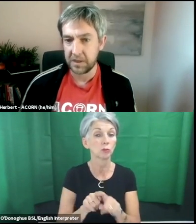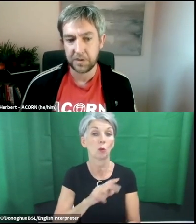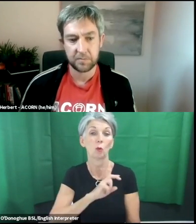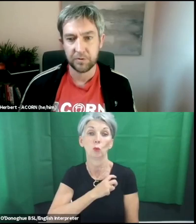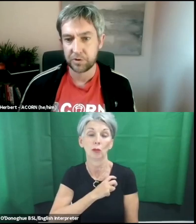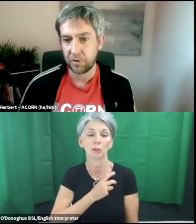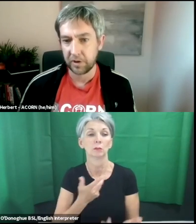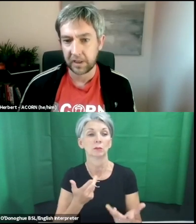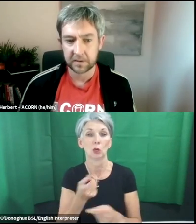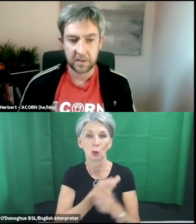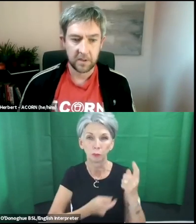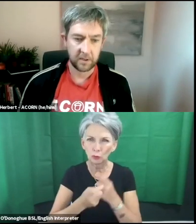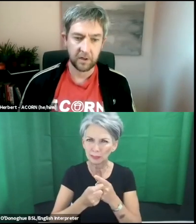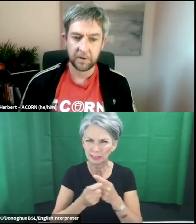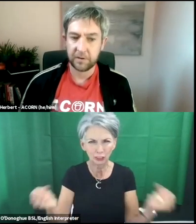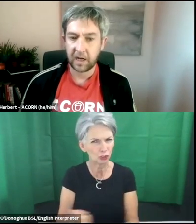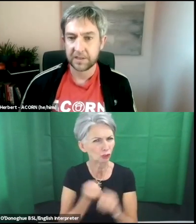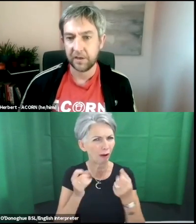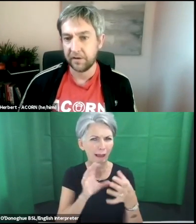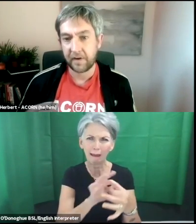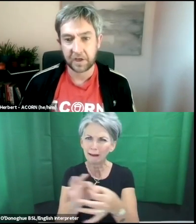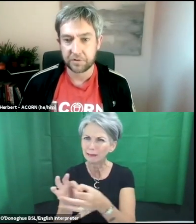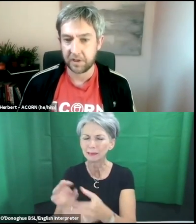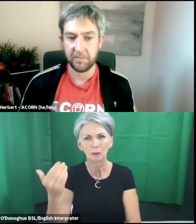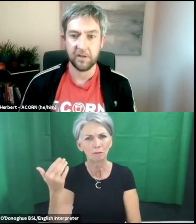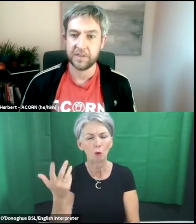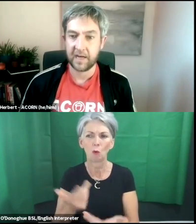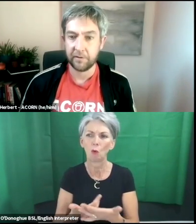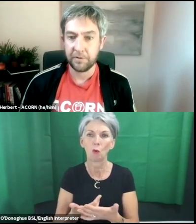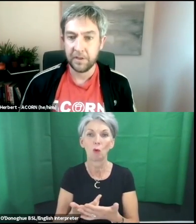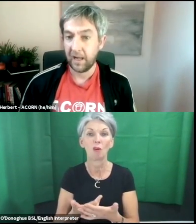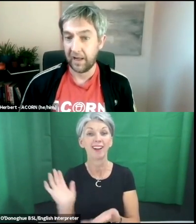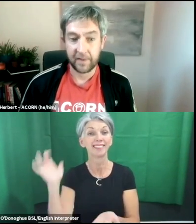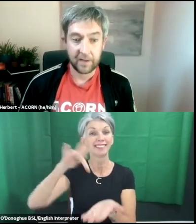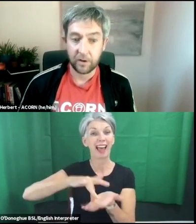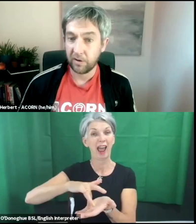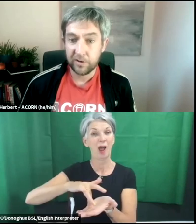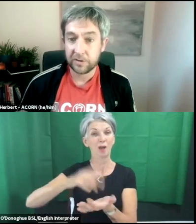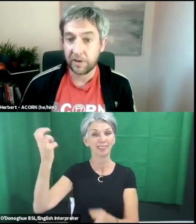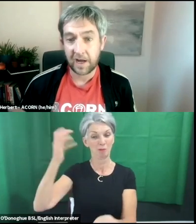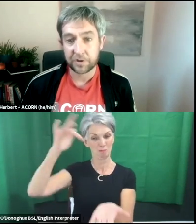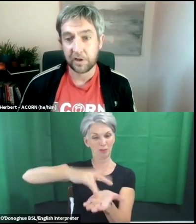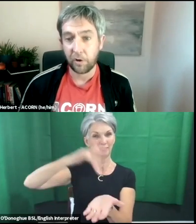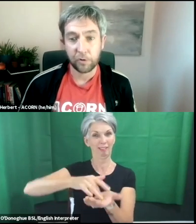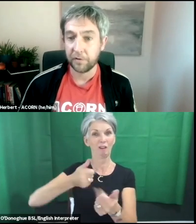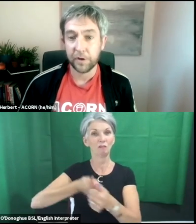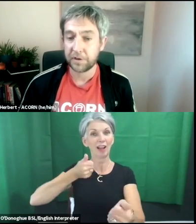and communities used to be much stronger linked, you know, when you had a factory in the middle of a town and then naturally, all of